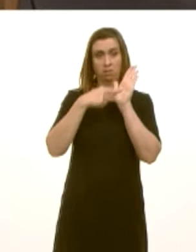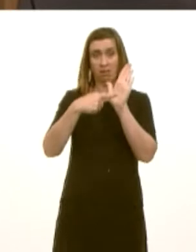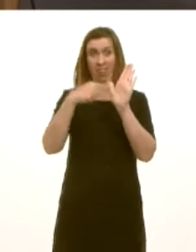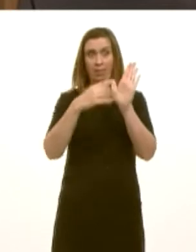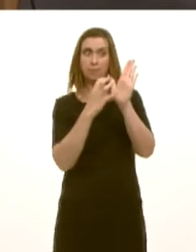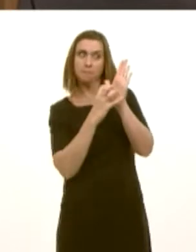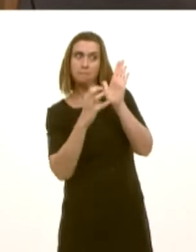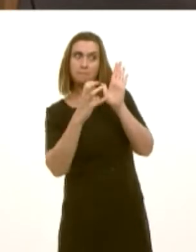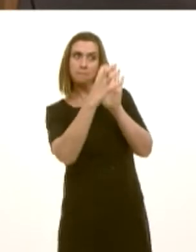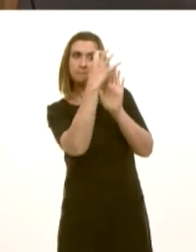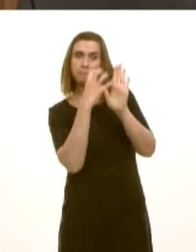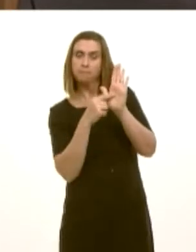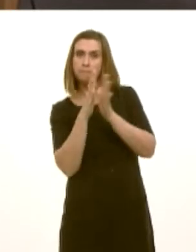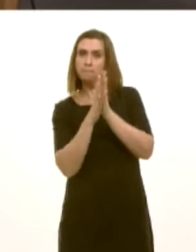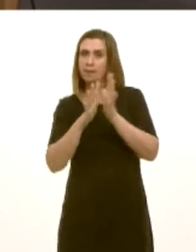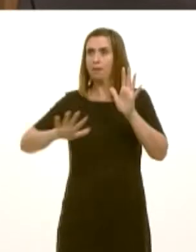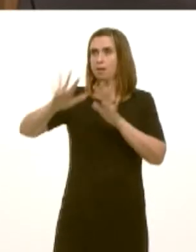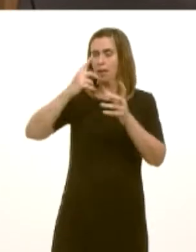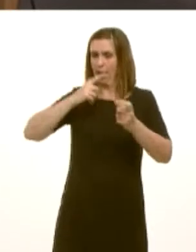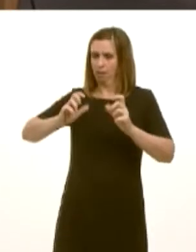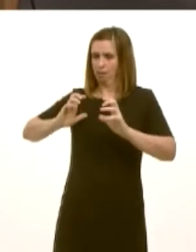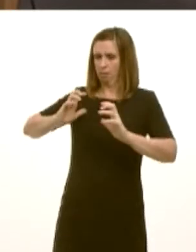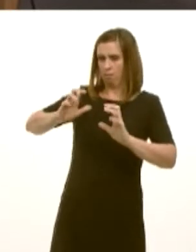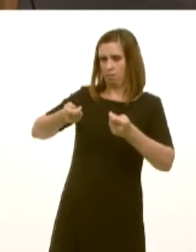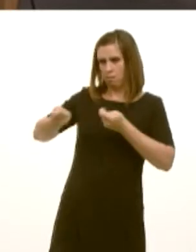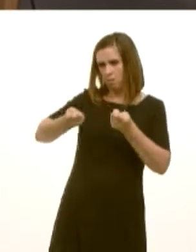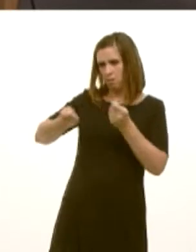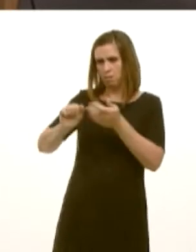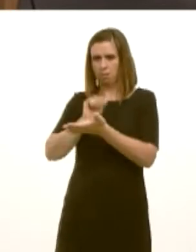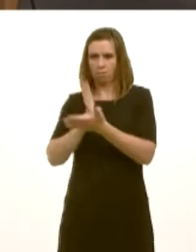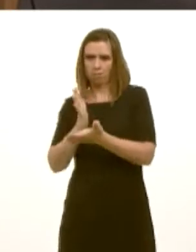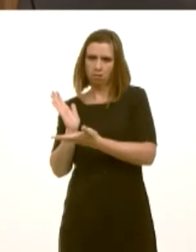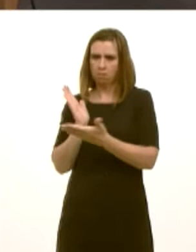to shape the communities that local government serves, and to empower local councillors.